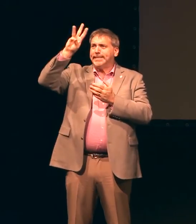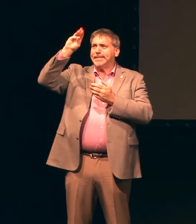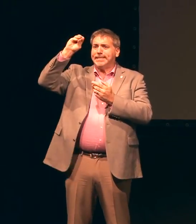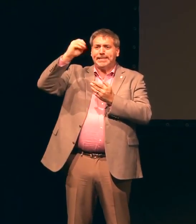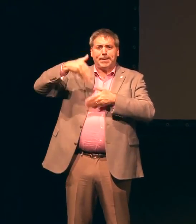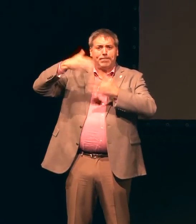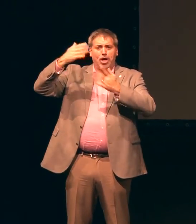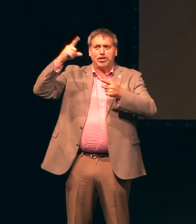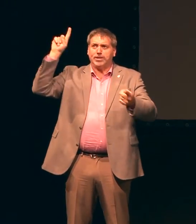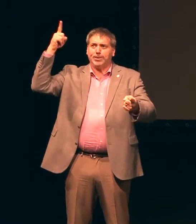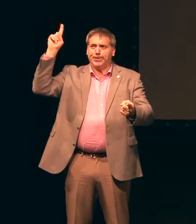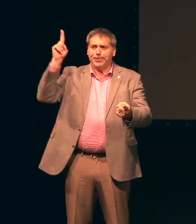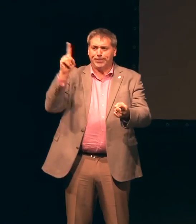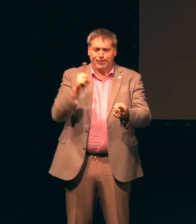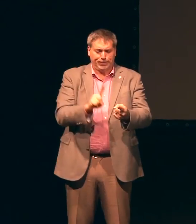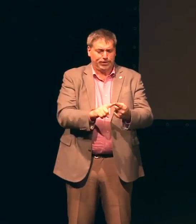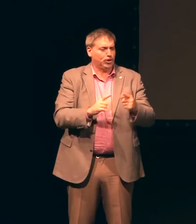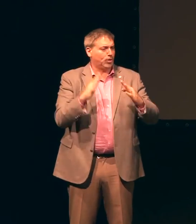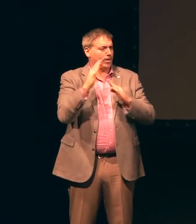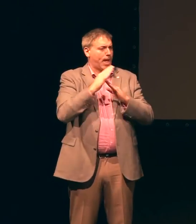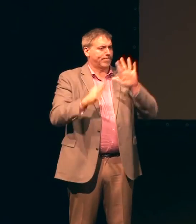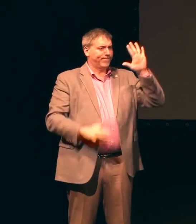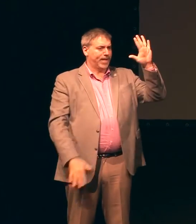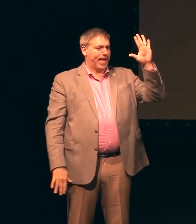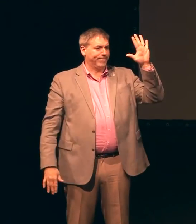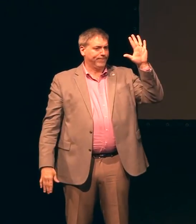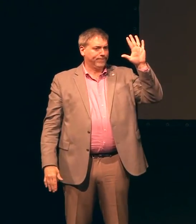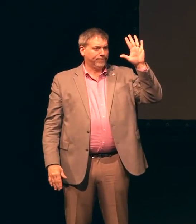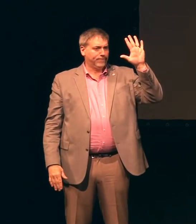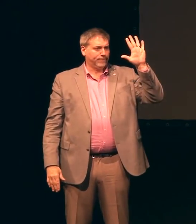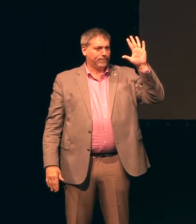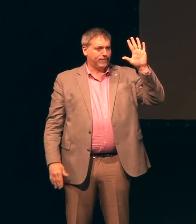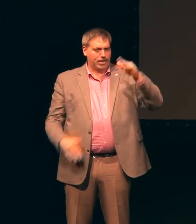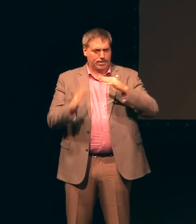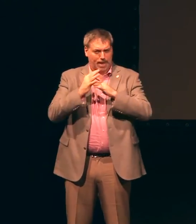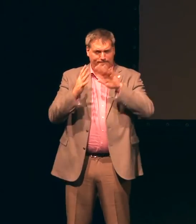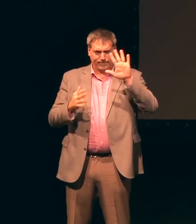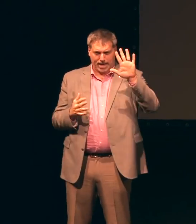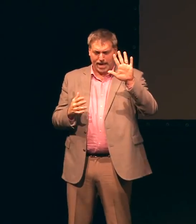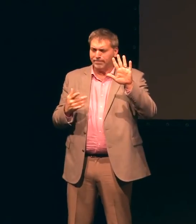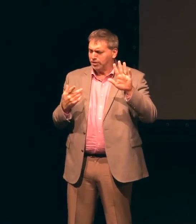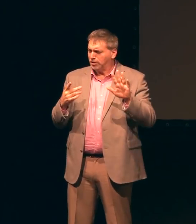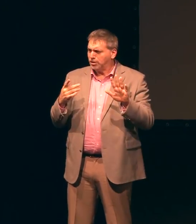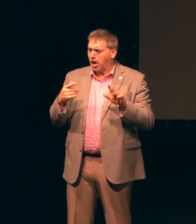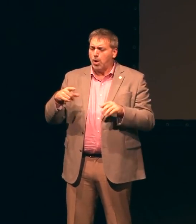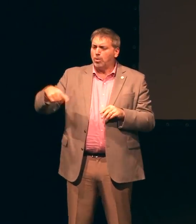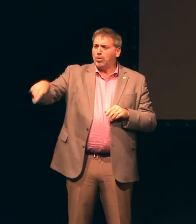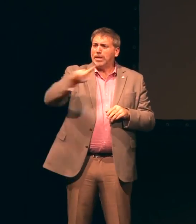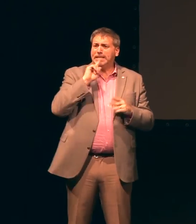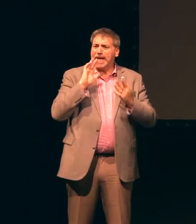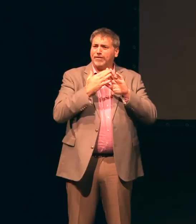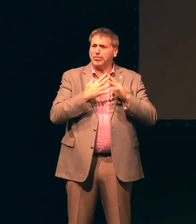go over it for about two or three days and dwindle that 60 down to about five. We do the top five.